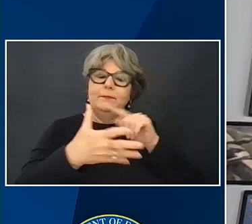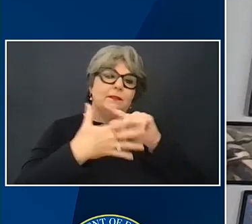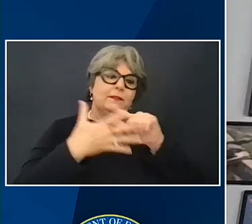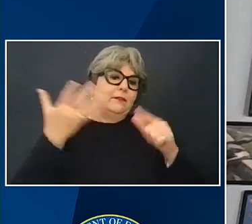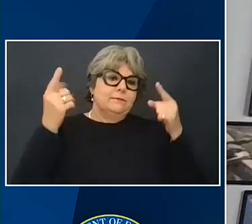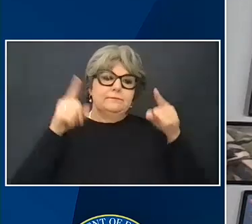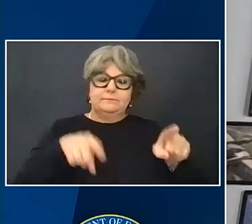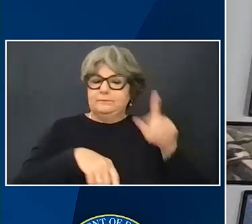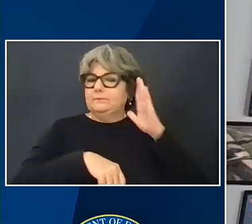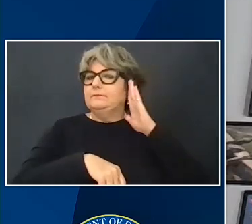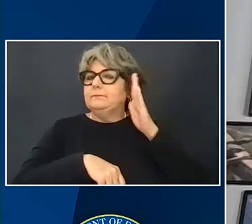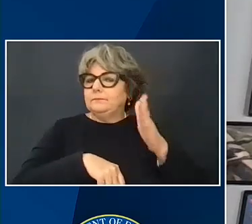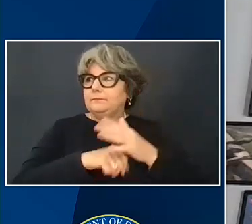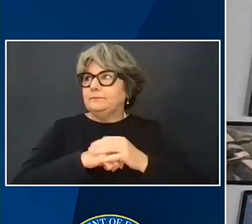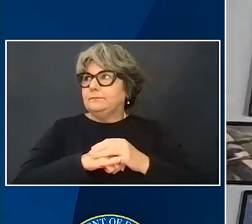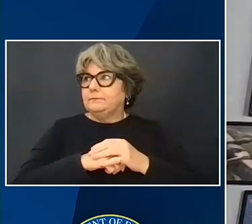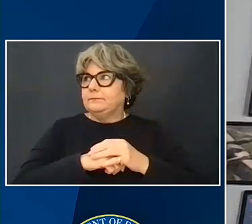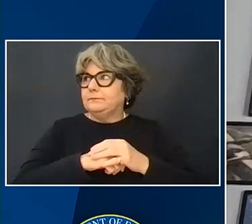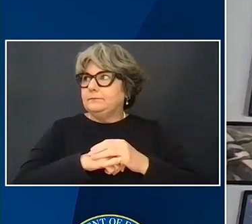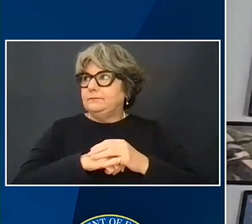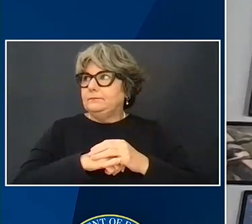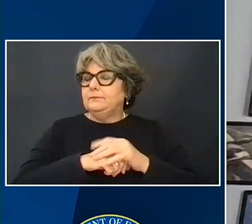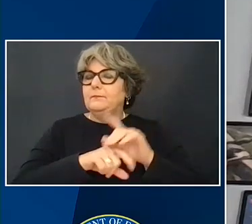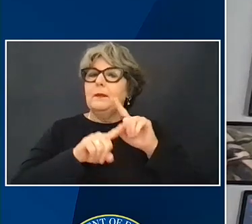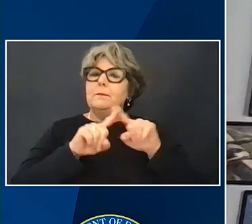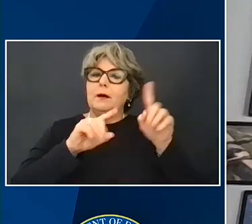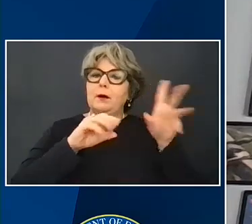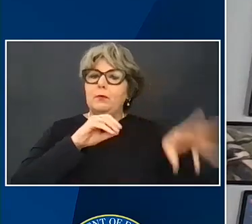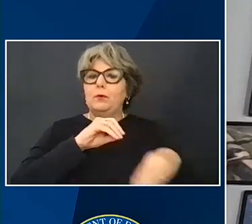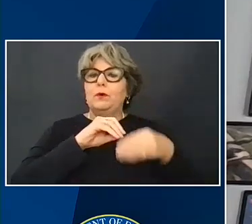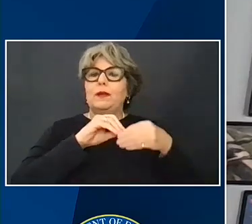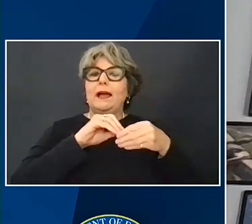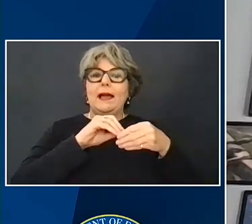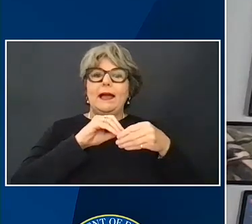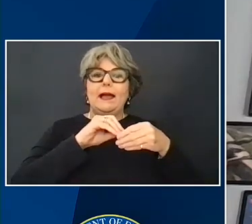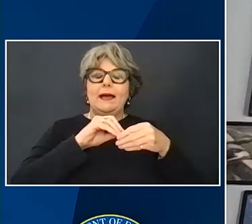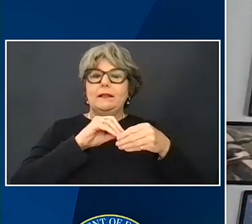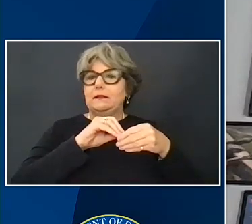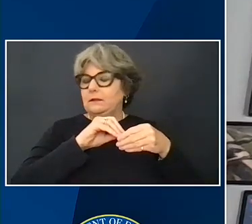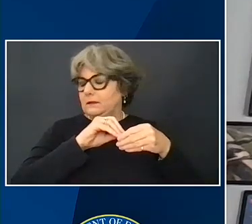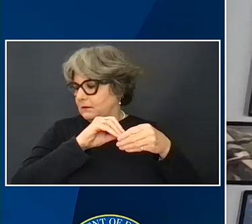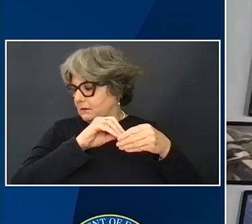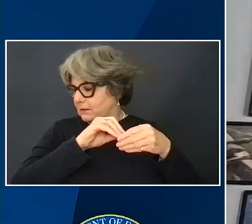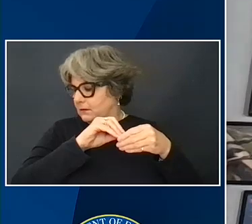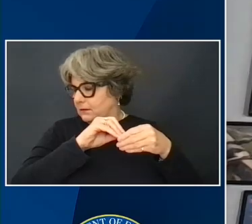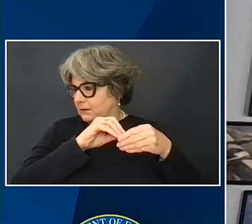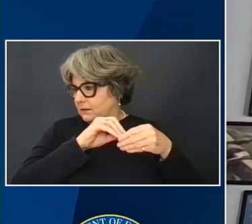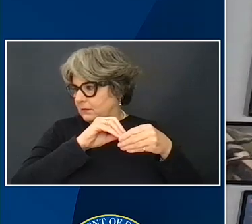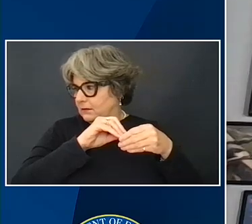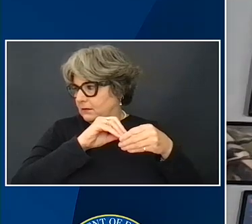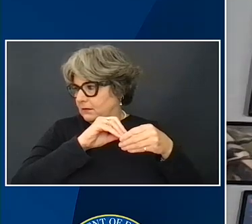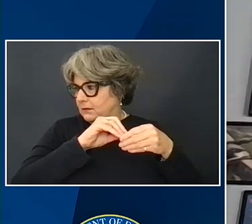But when we put in (h), we were really just thinking about some of these